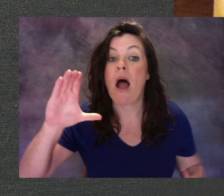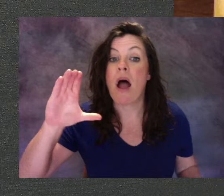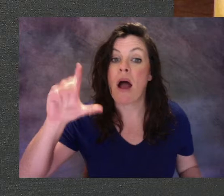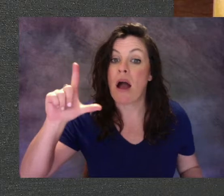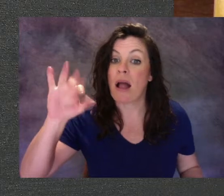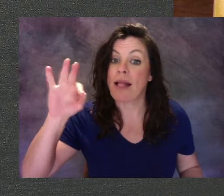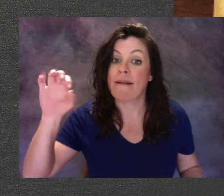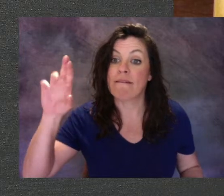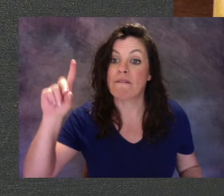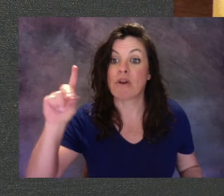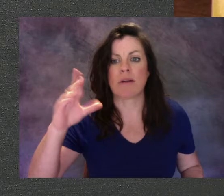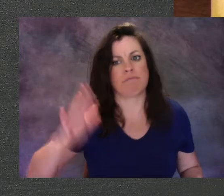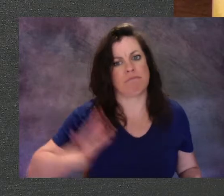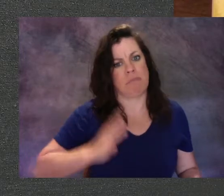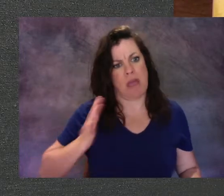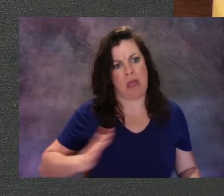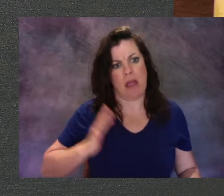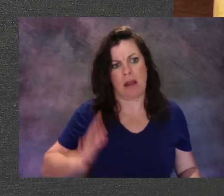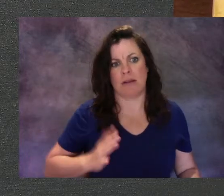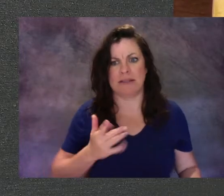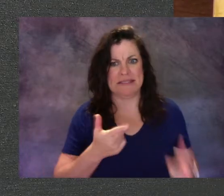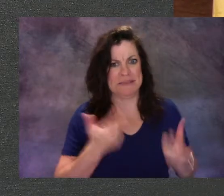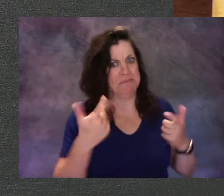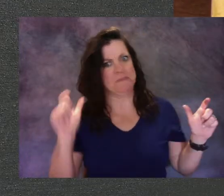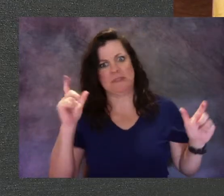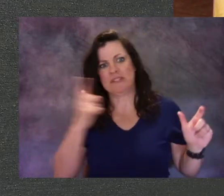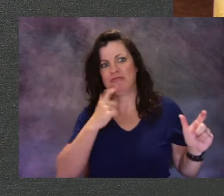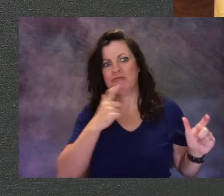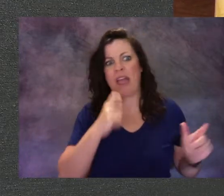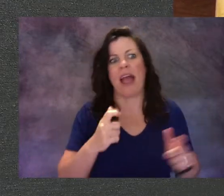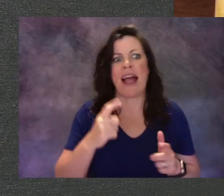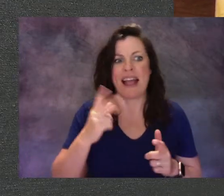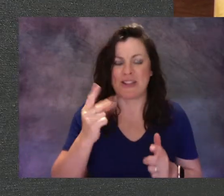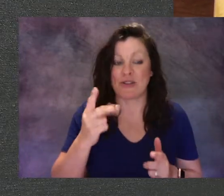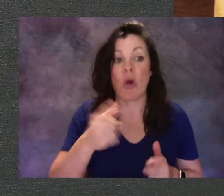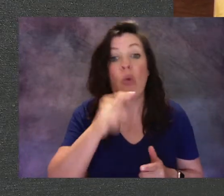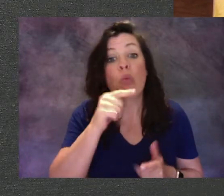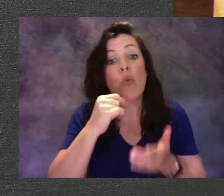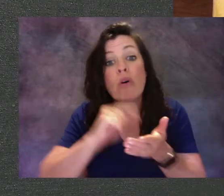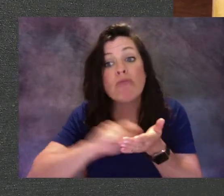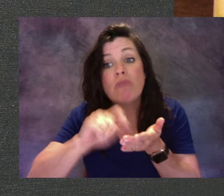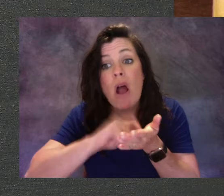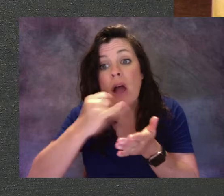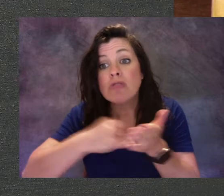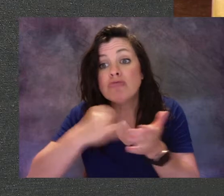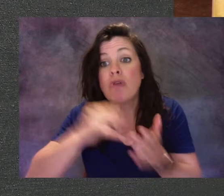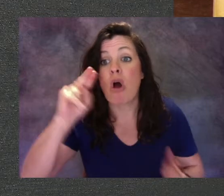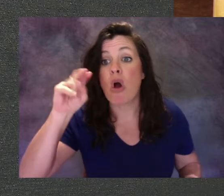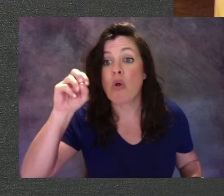Clifford's a big red dog and the author and the illustrator are Norman Bridwell.